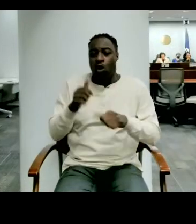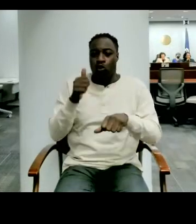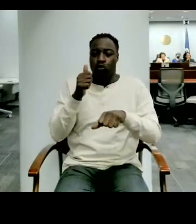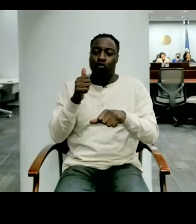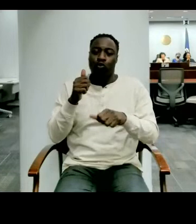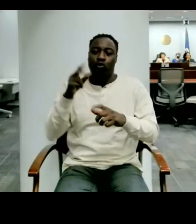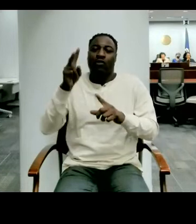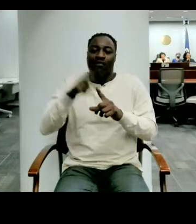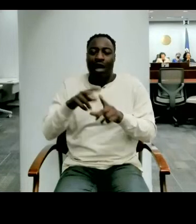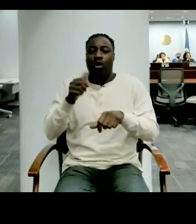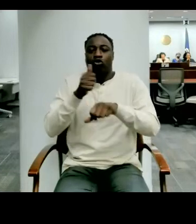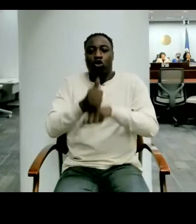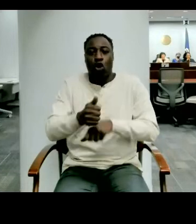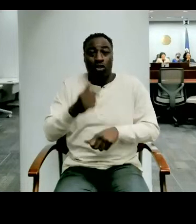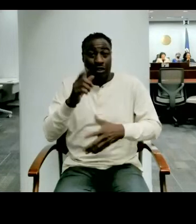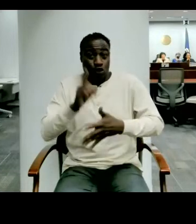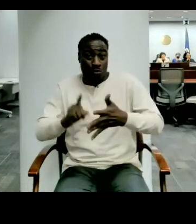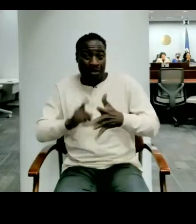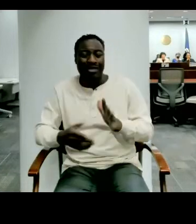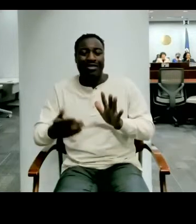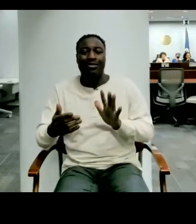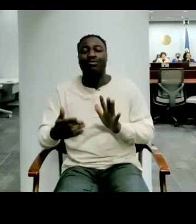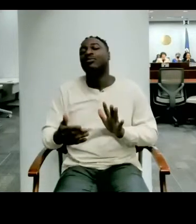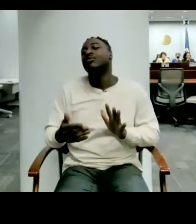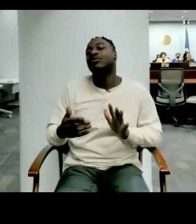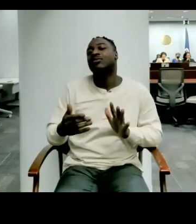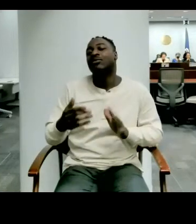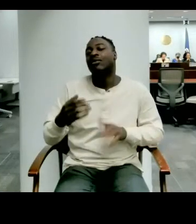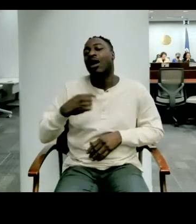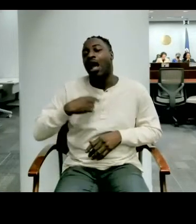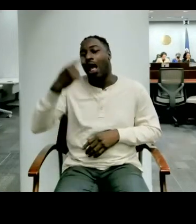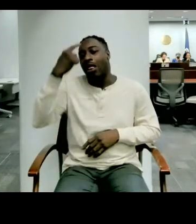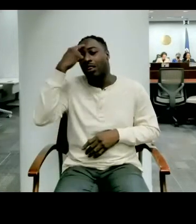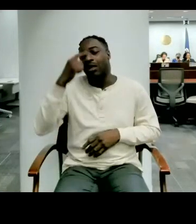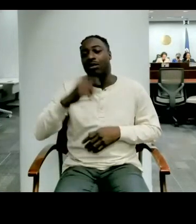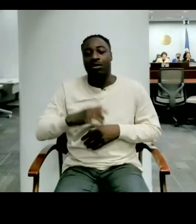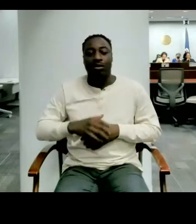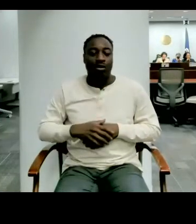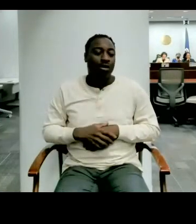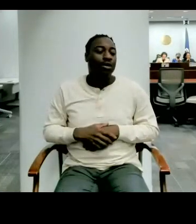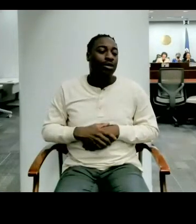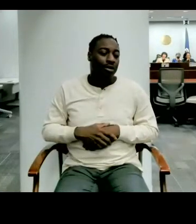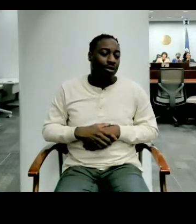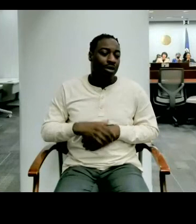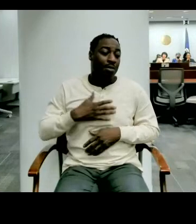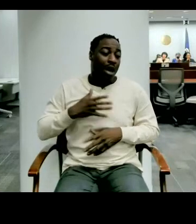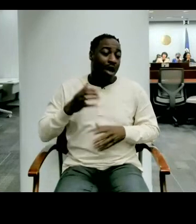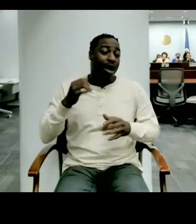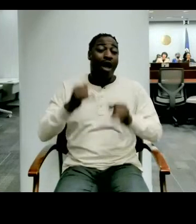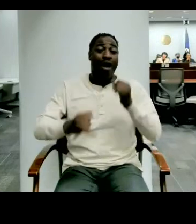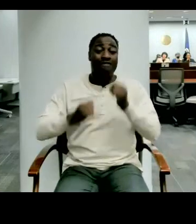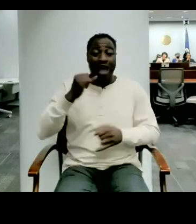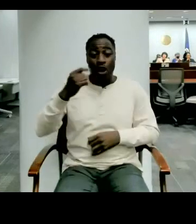they have faith discrimination and I think um, you know, my final, my final thought is something that